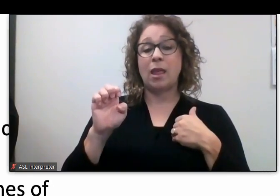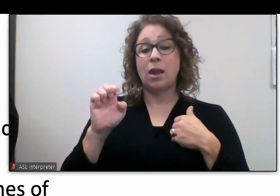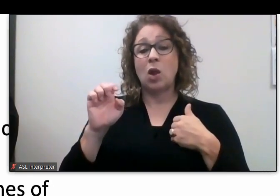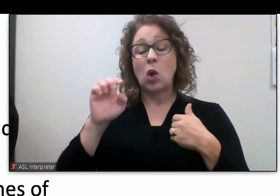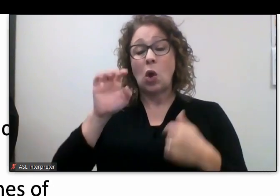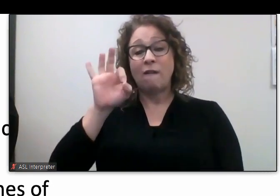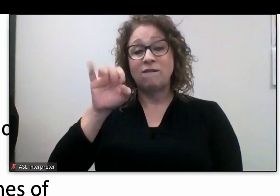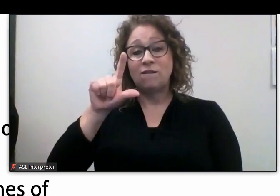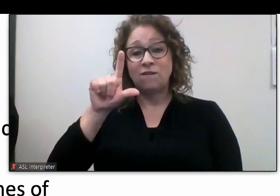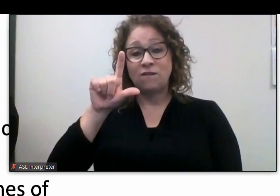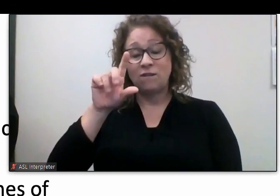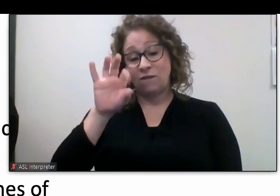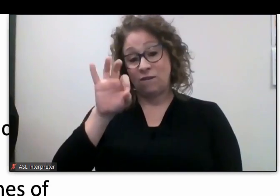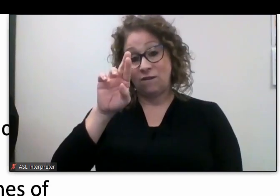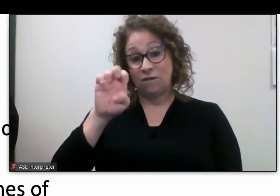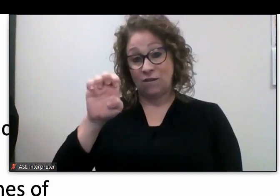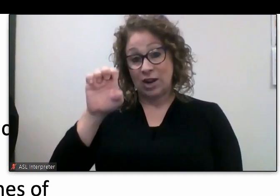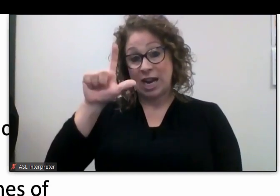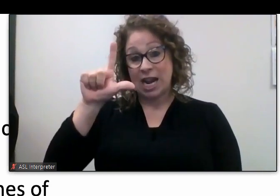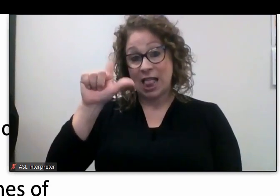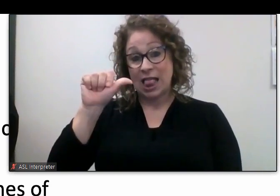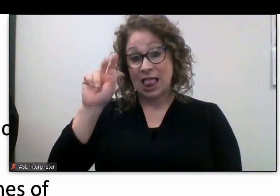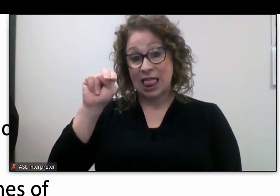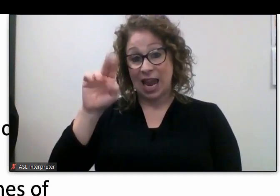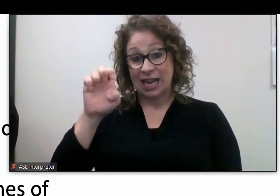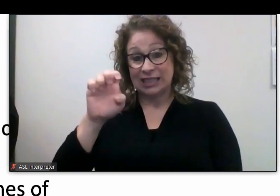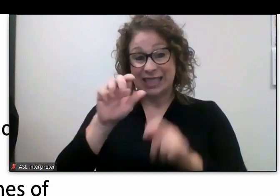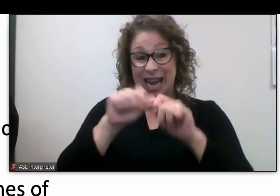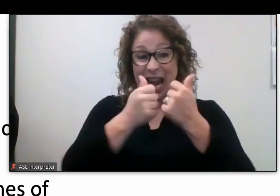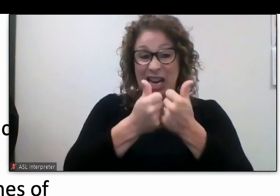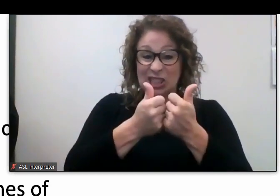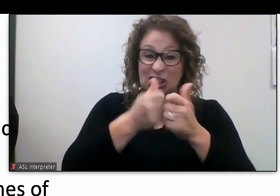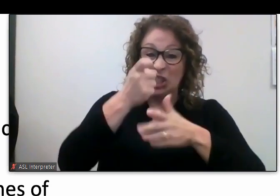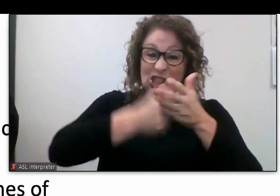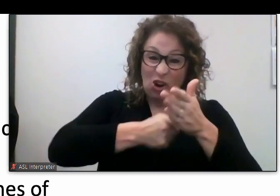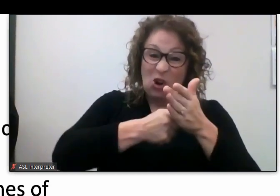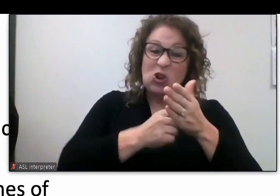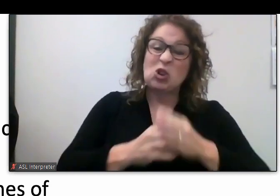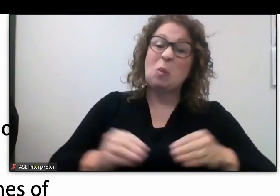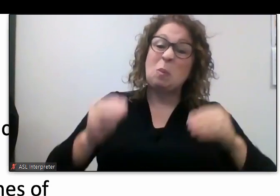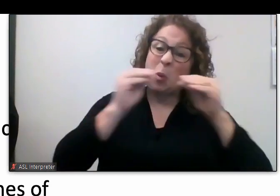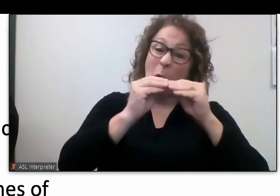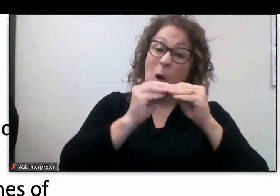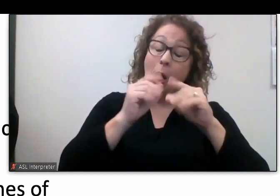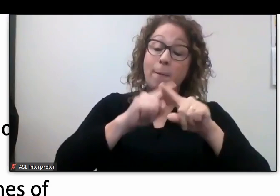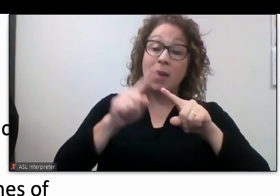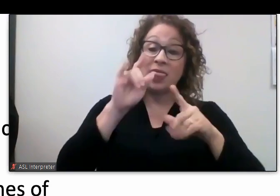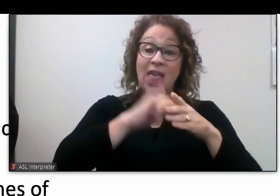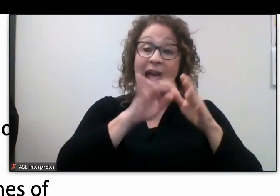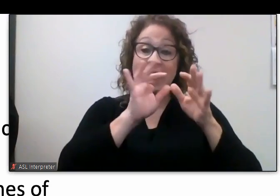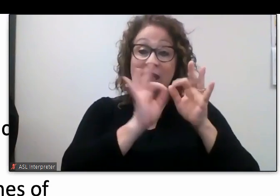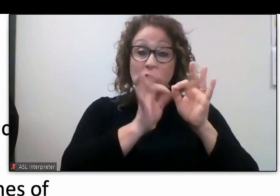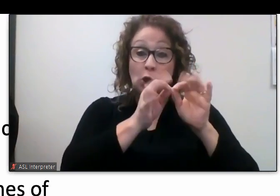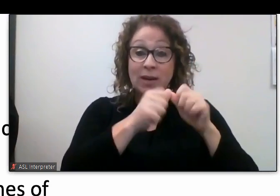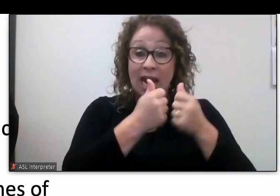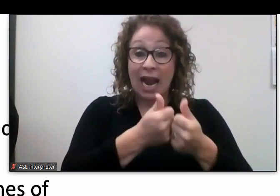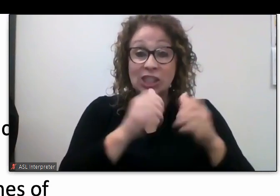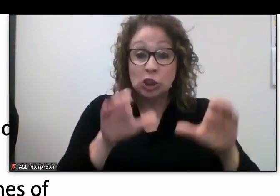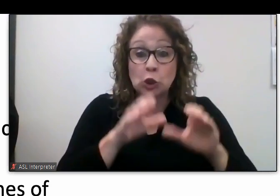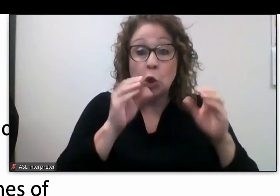Interpreting agencies charge a higher rate but those interpreting agency do more of the work upfront,